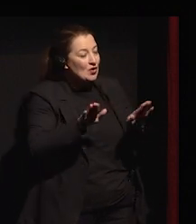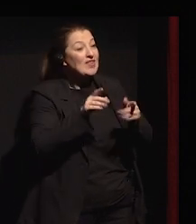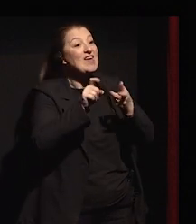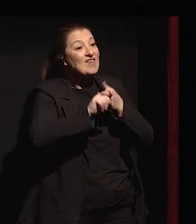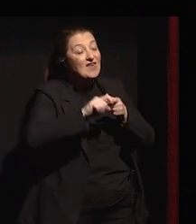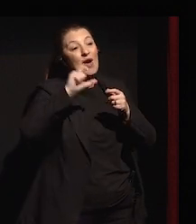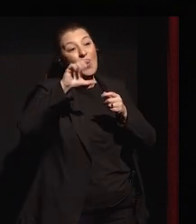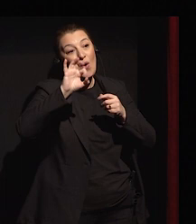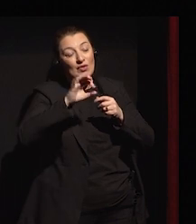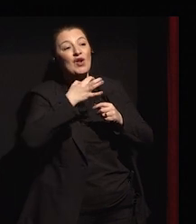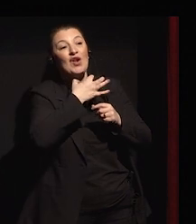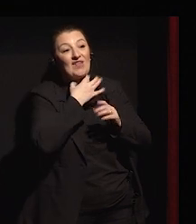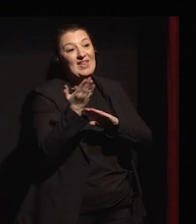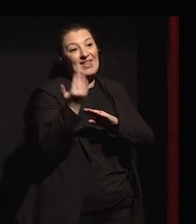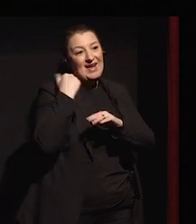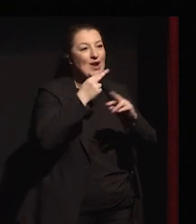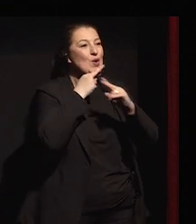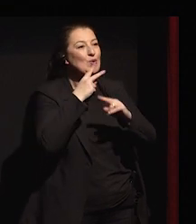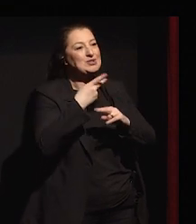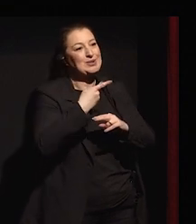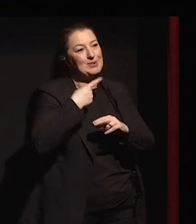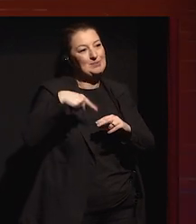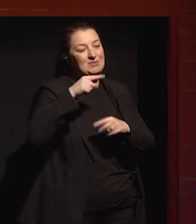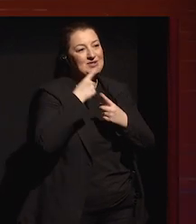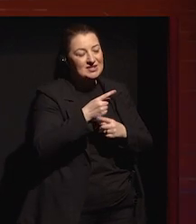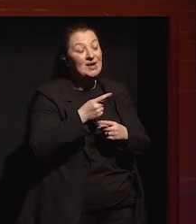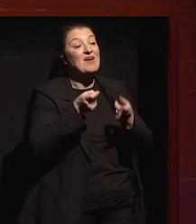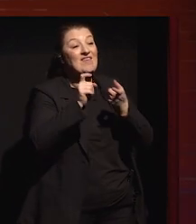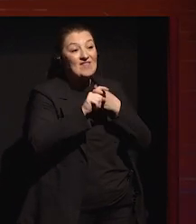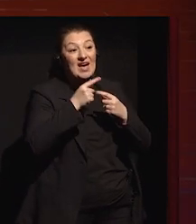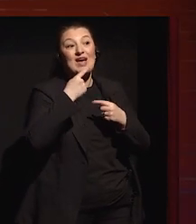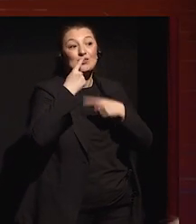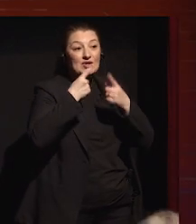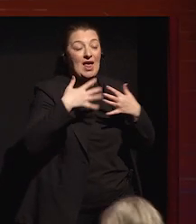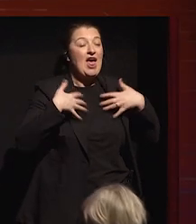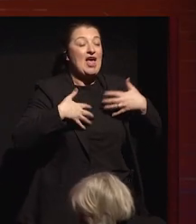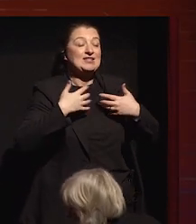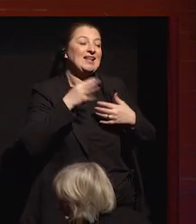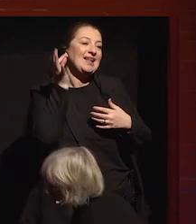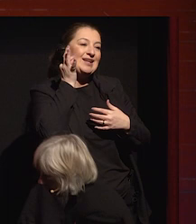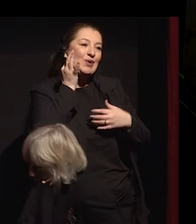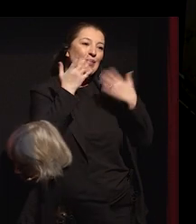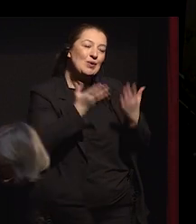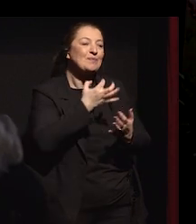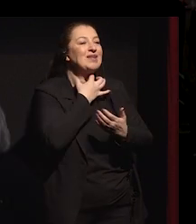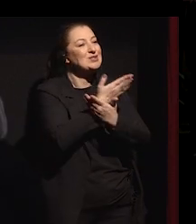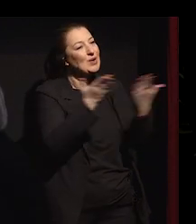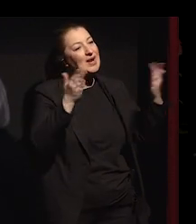And I'm so looking forward to hearing what she's got to say. So thank you so much for making it. And let's have a great weekend.